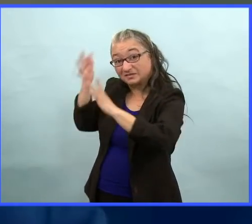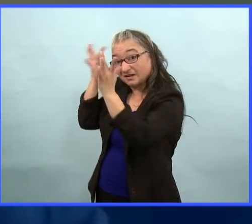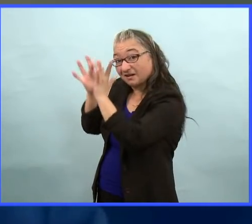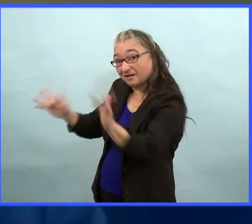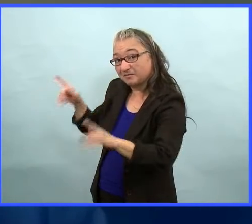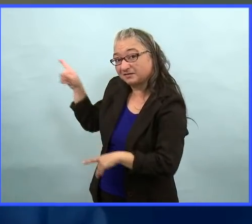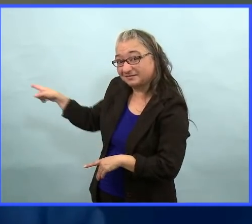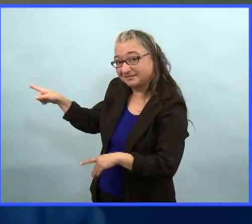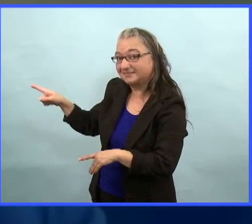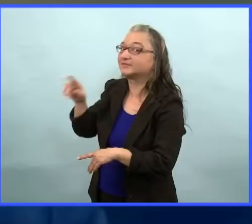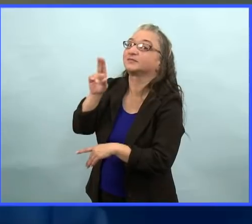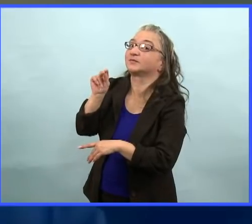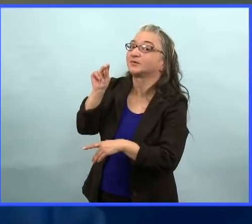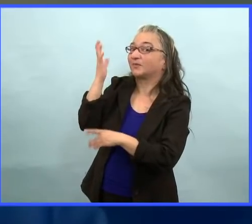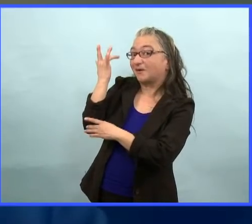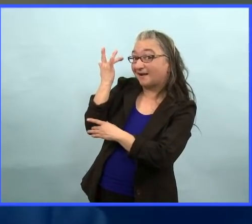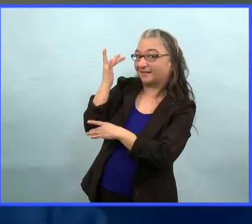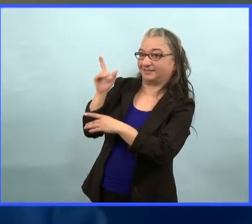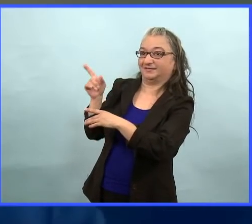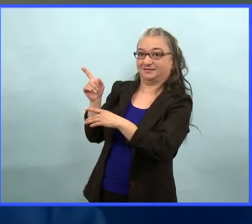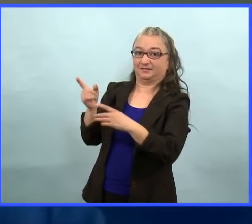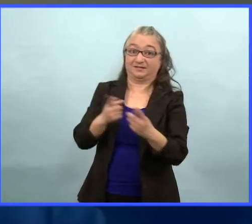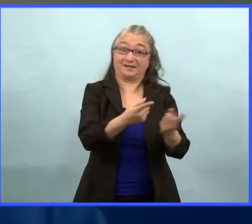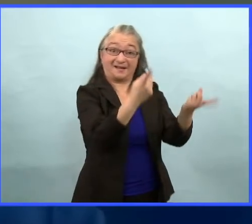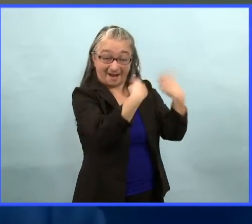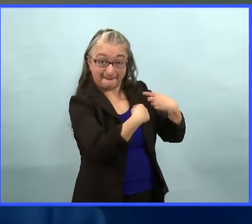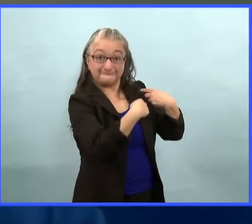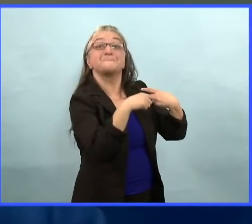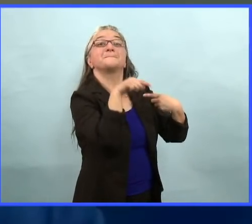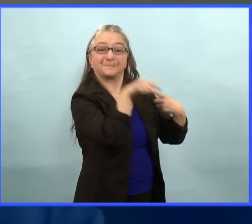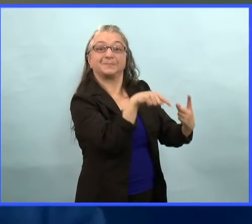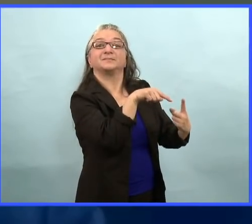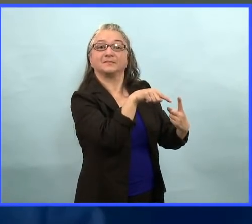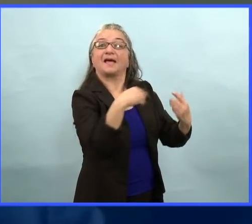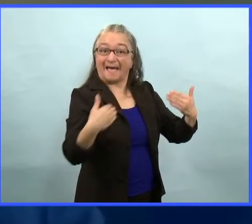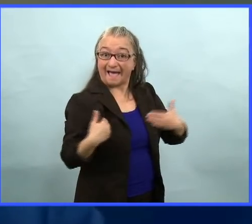other reasons in the health care system and and have treatment anyway they just happen to have